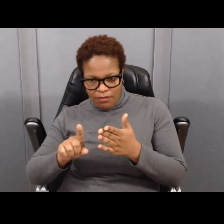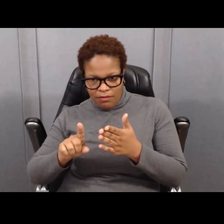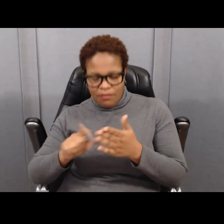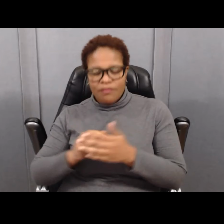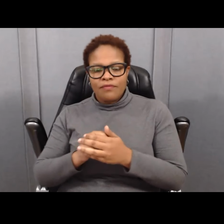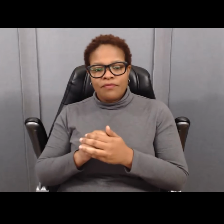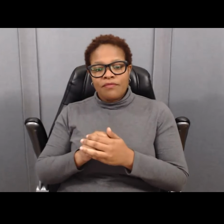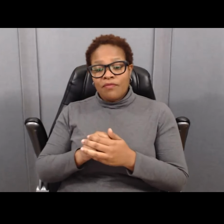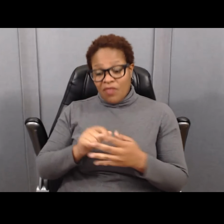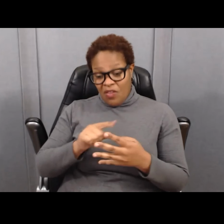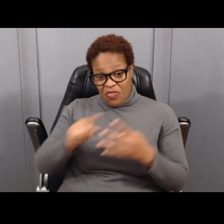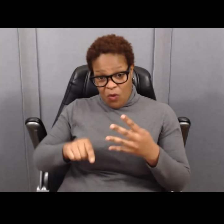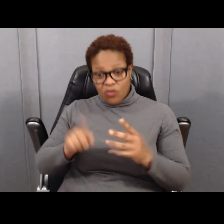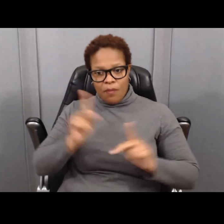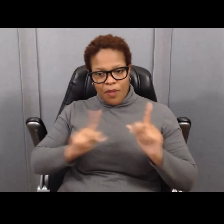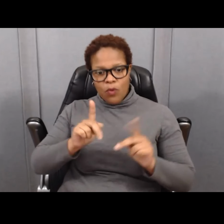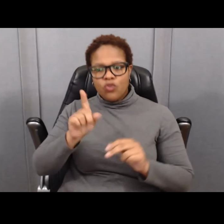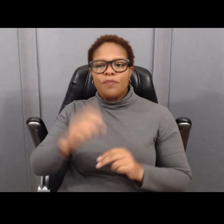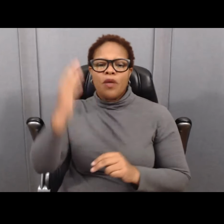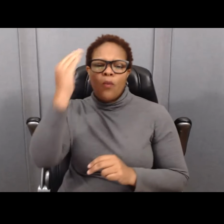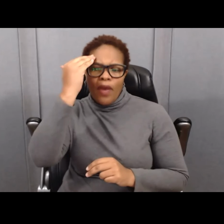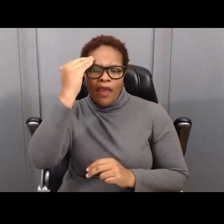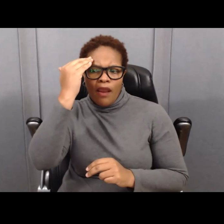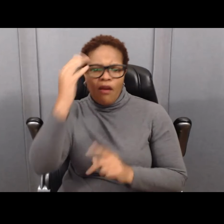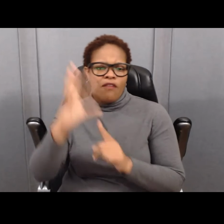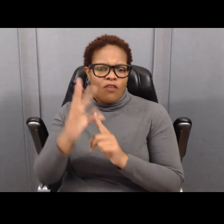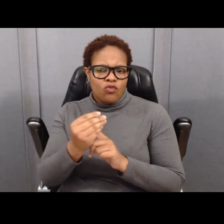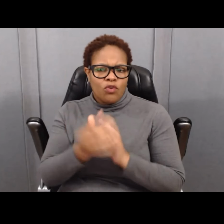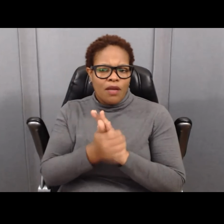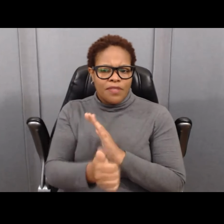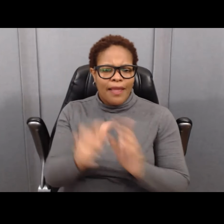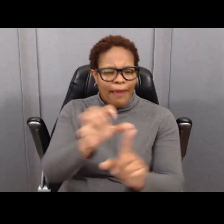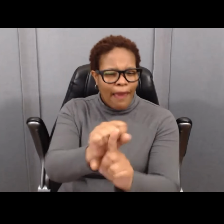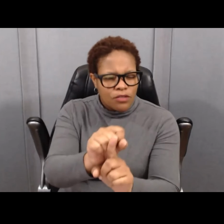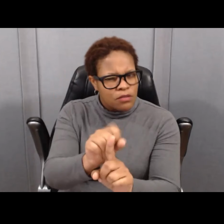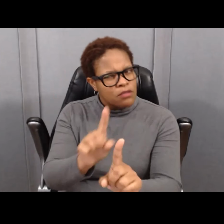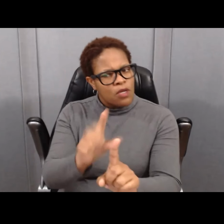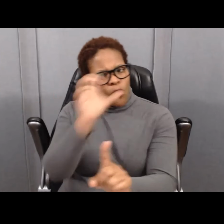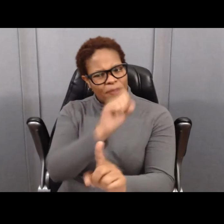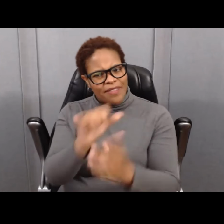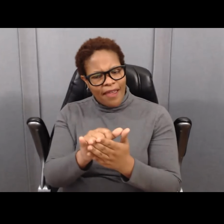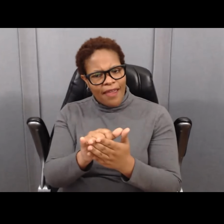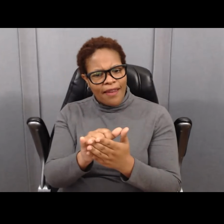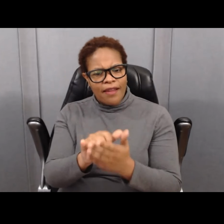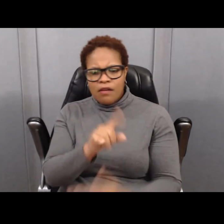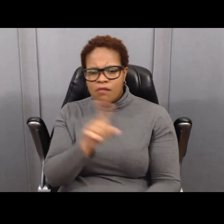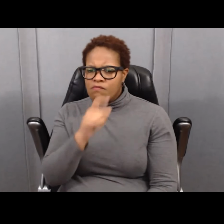who should be aware of cultural competency, to kind of catch, hey, did we miss this? Question things, is this the right term?